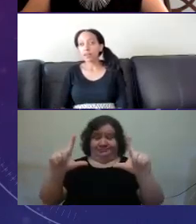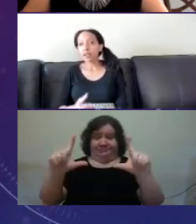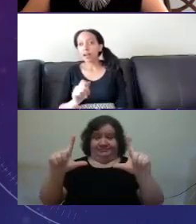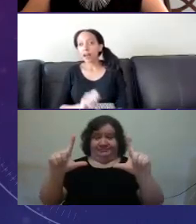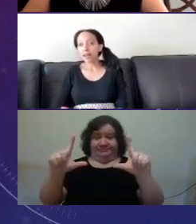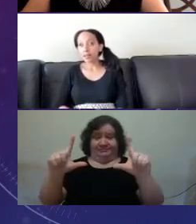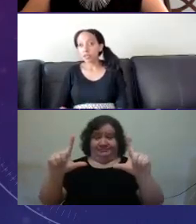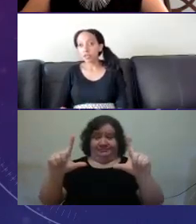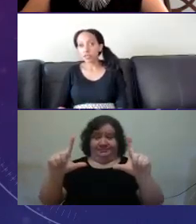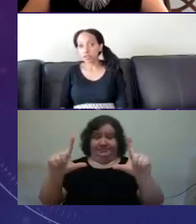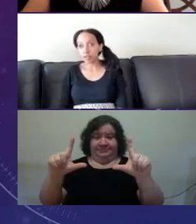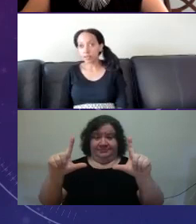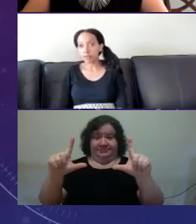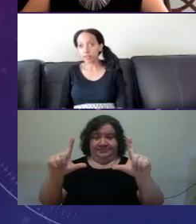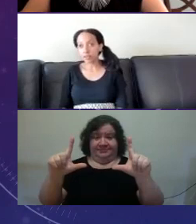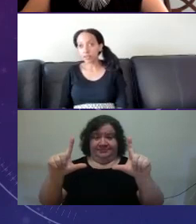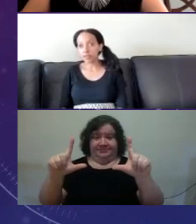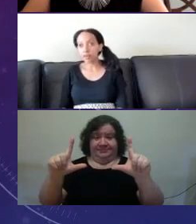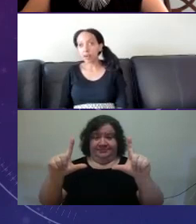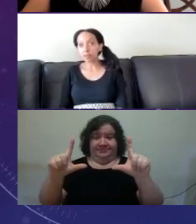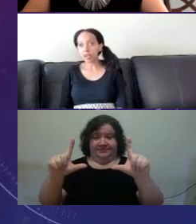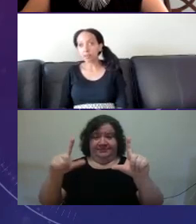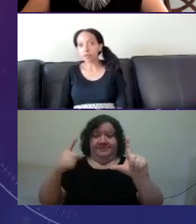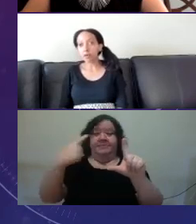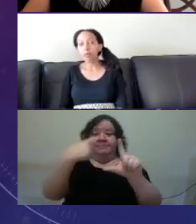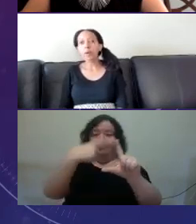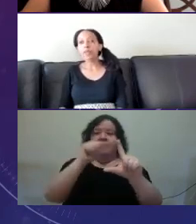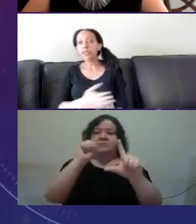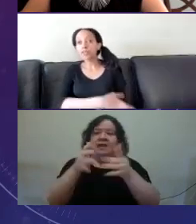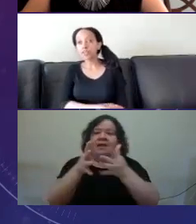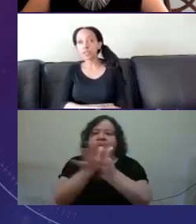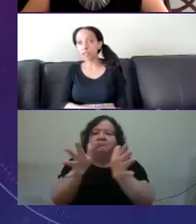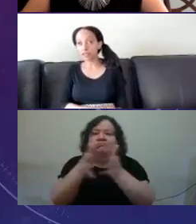odd image description feature that pops up once you've turned on that setting